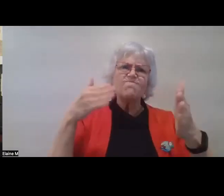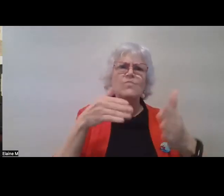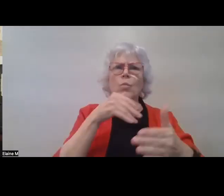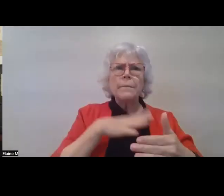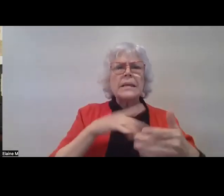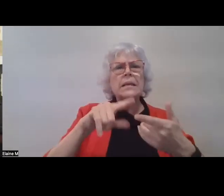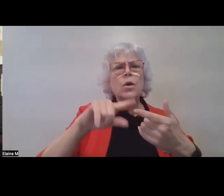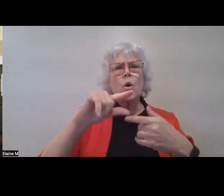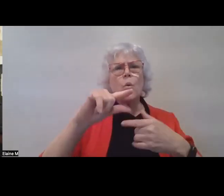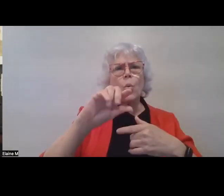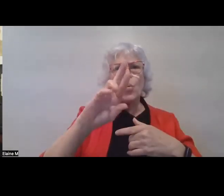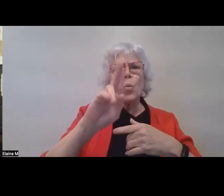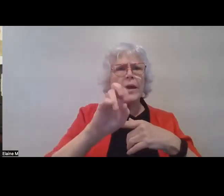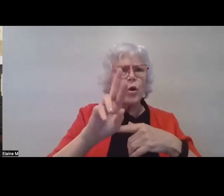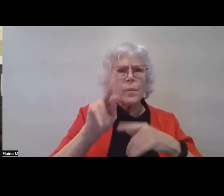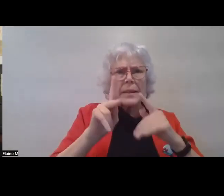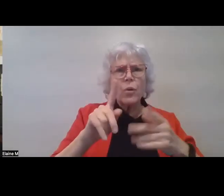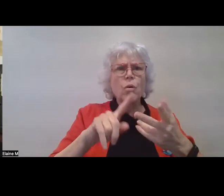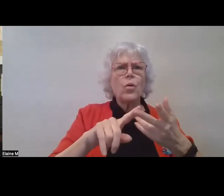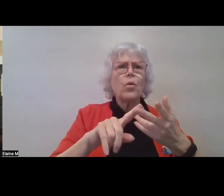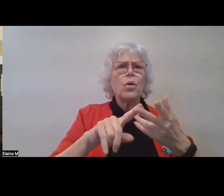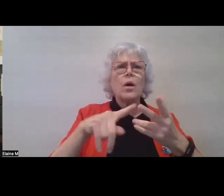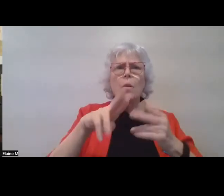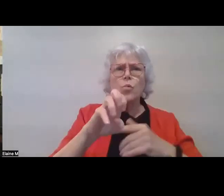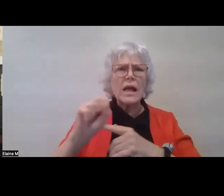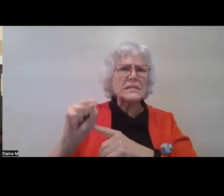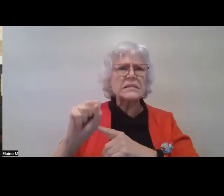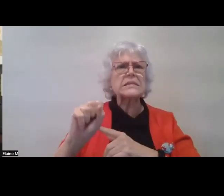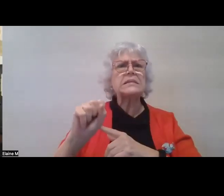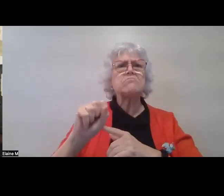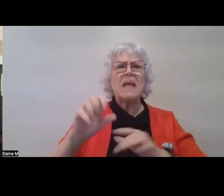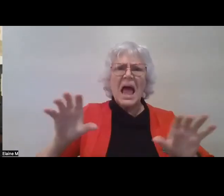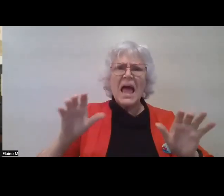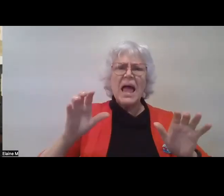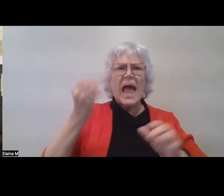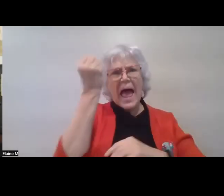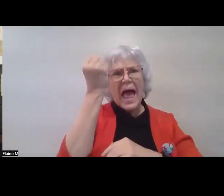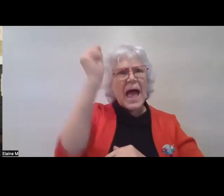press, activists, organizers, I will spare you the details.